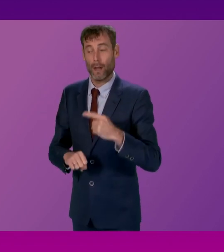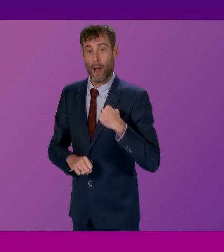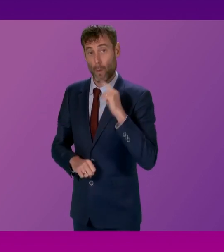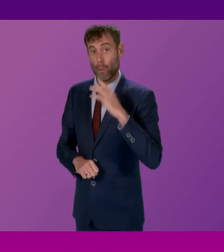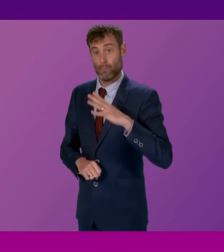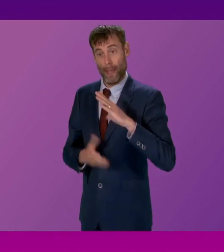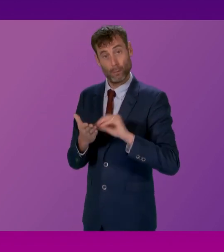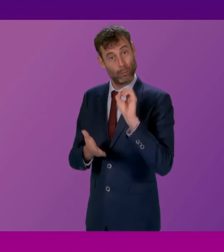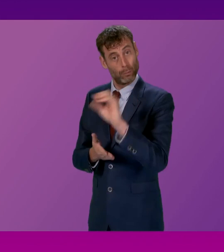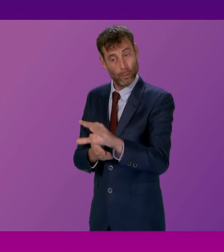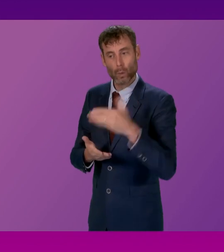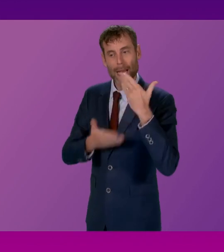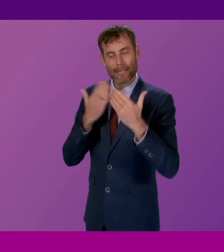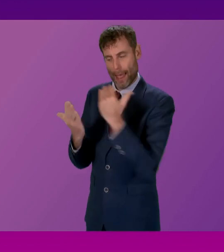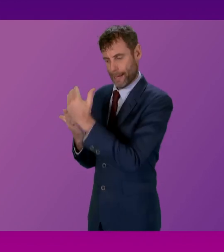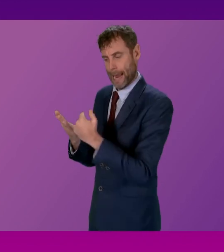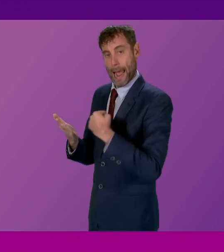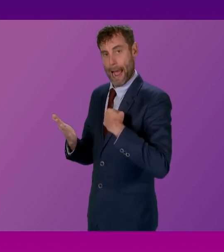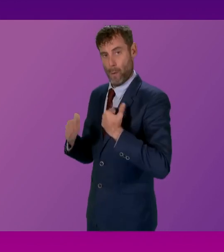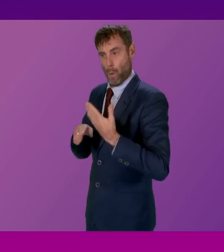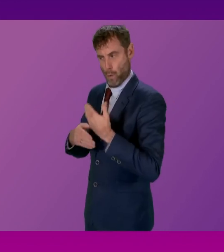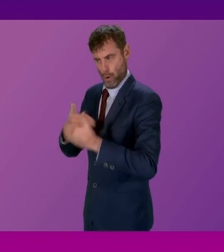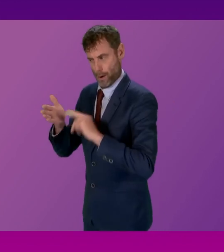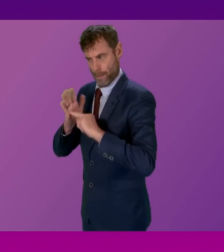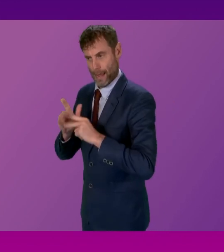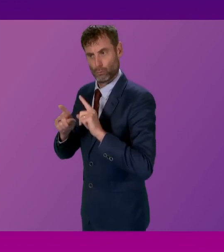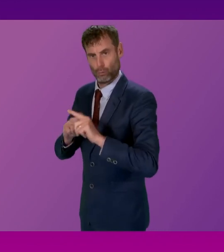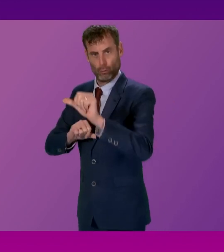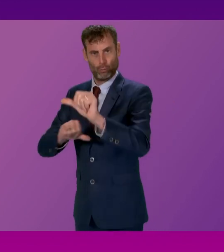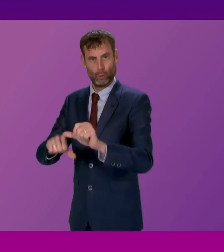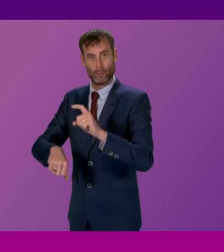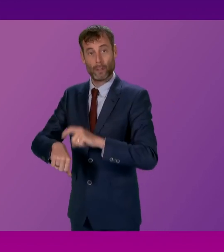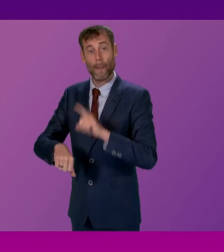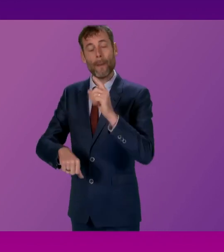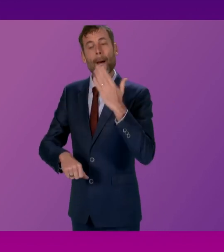some of the actions that we are taking. In the meantime, if Pam Gosal provides me with the details of her constituent, we will